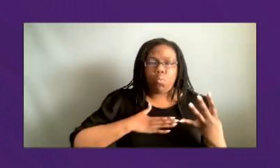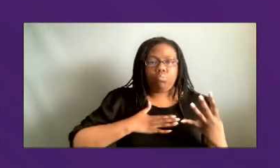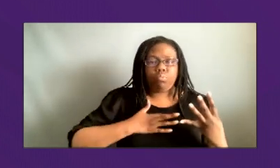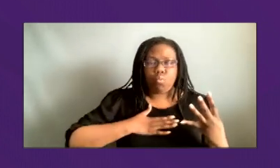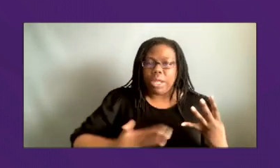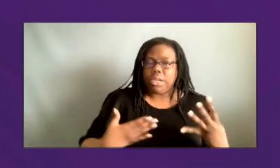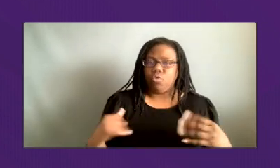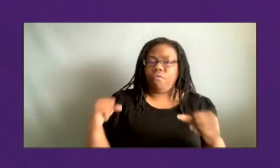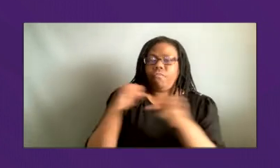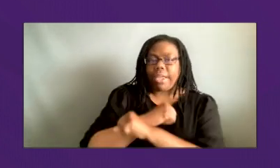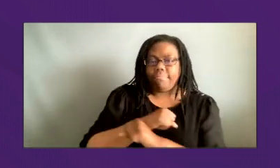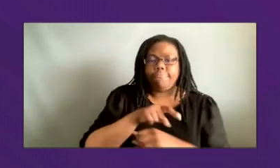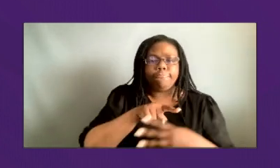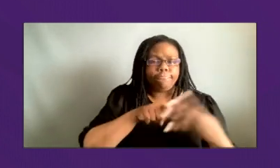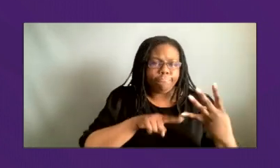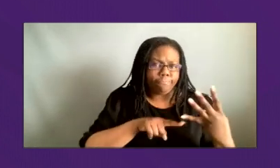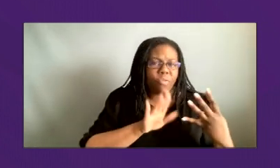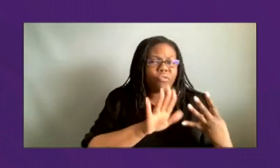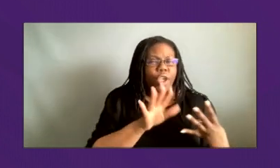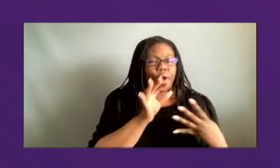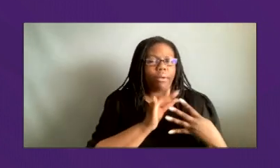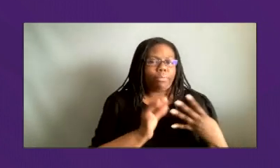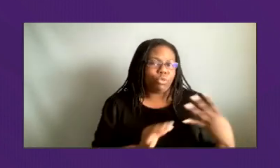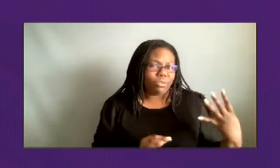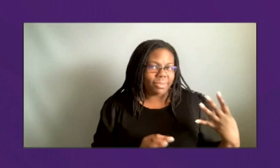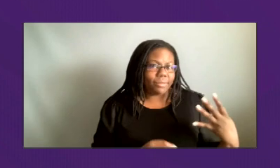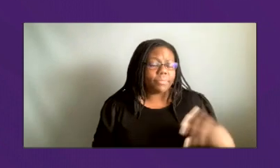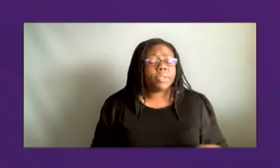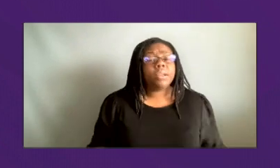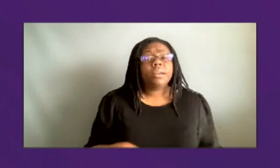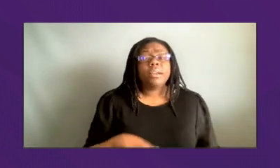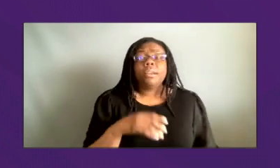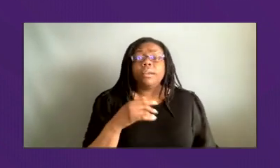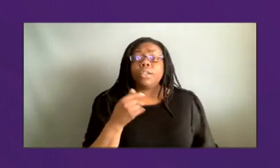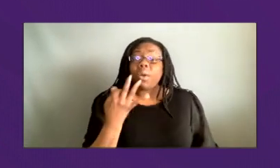please, if you'd like to feel free to share, what would you do if you were put into this situation?